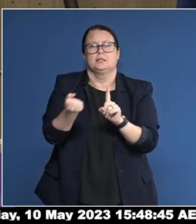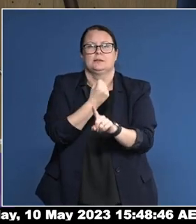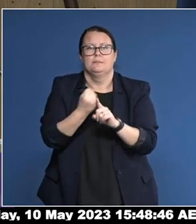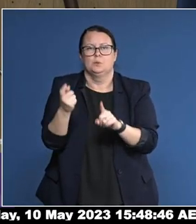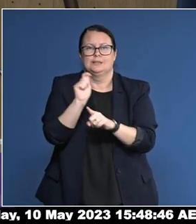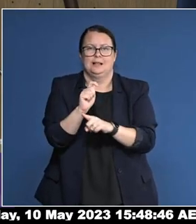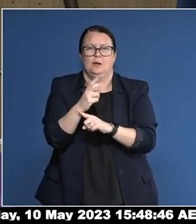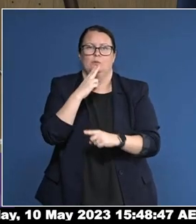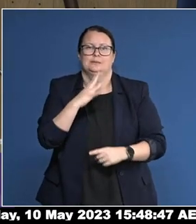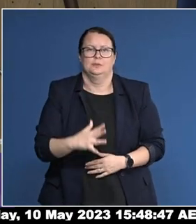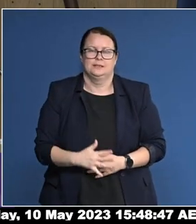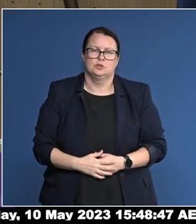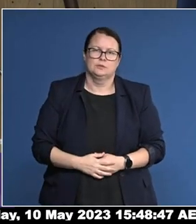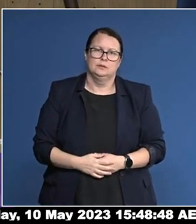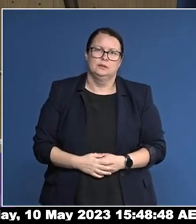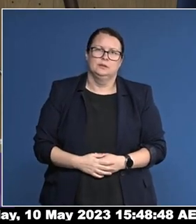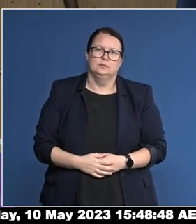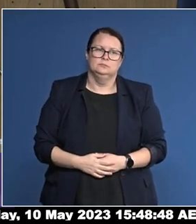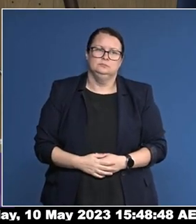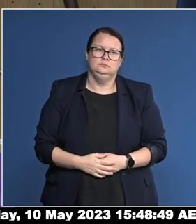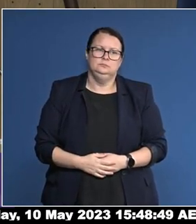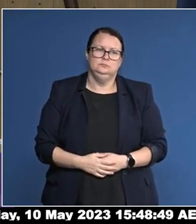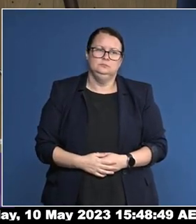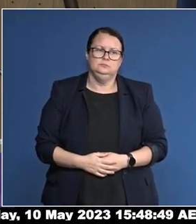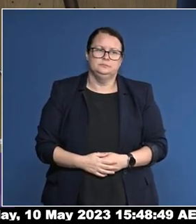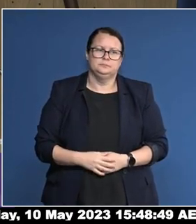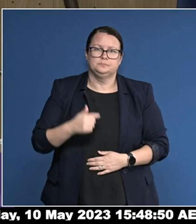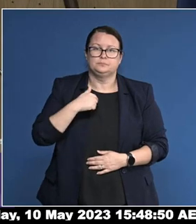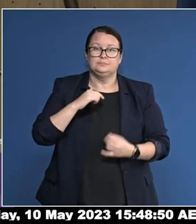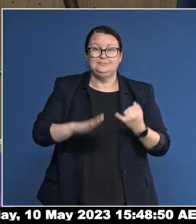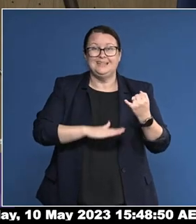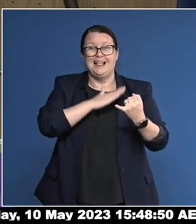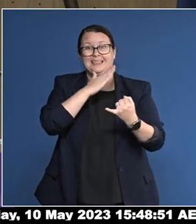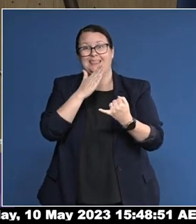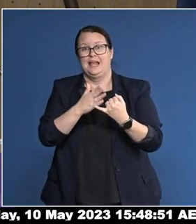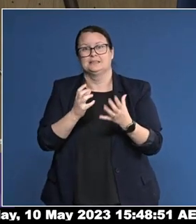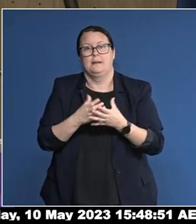Finally, while this is the Royal Commission's last substantive hearing, we will hold a